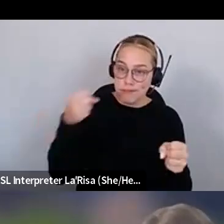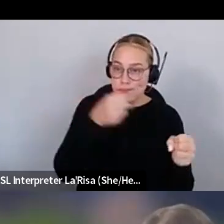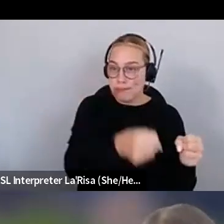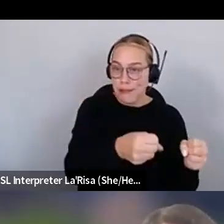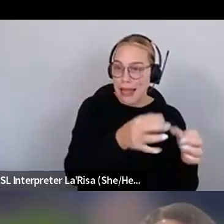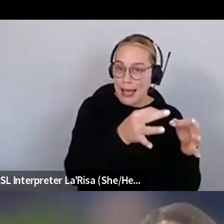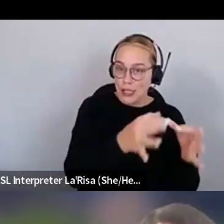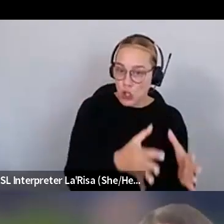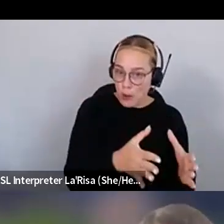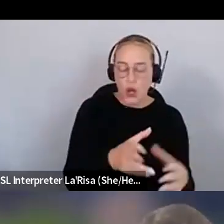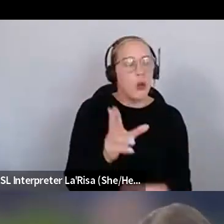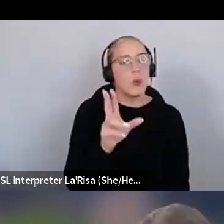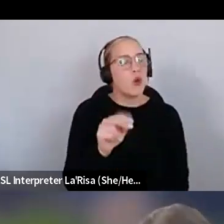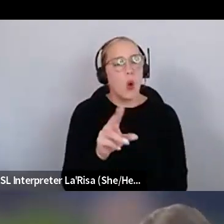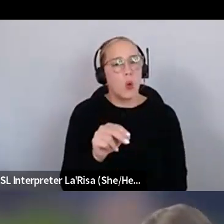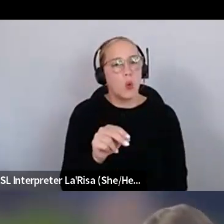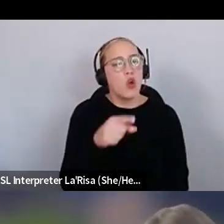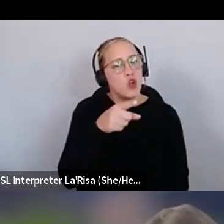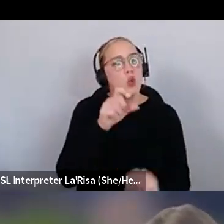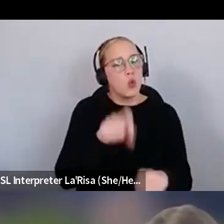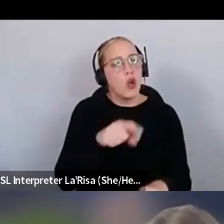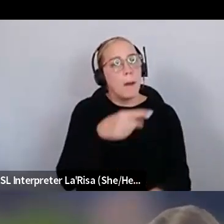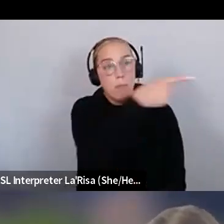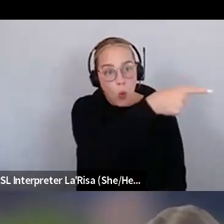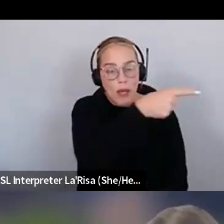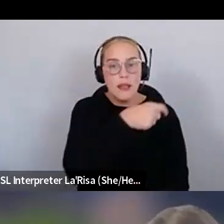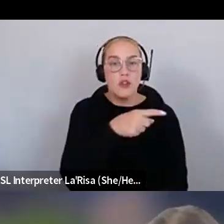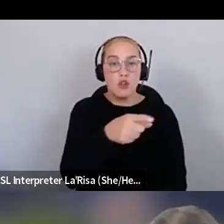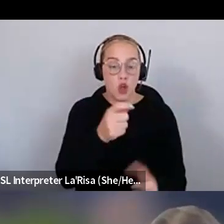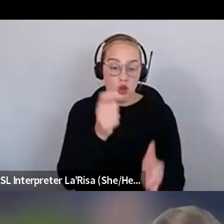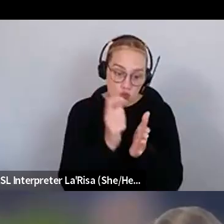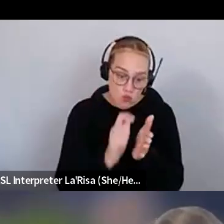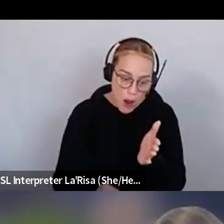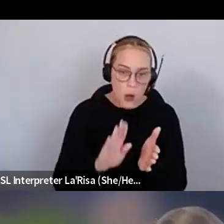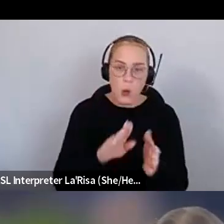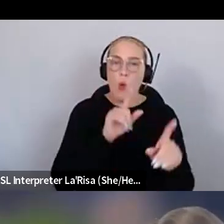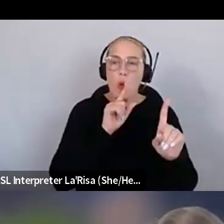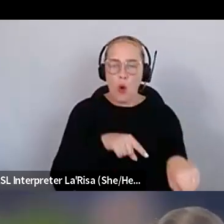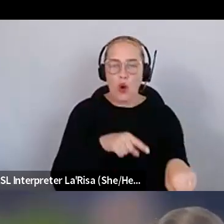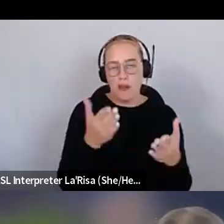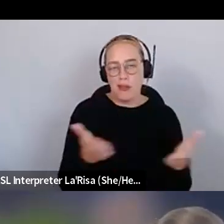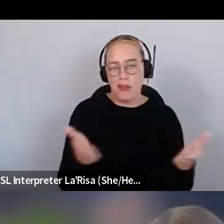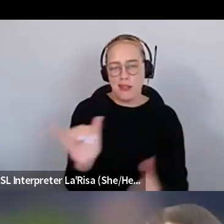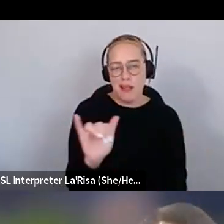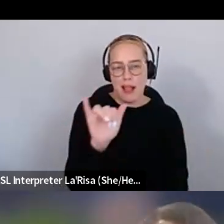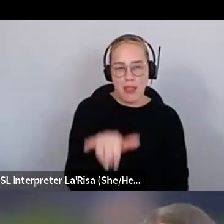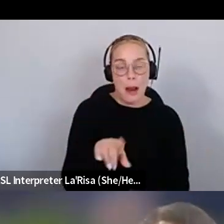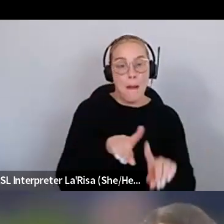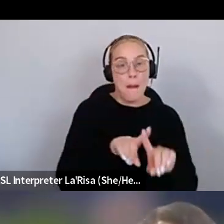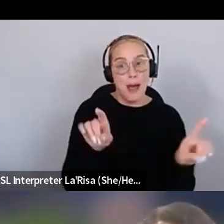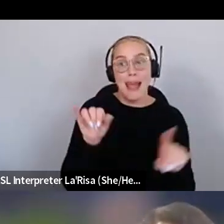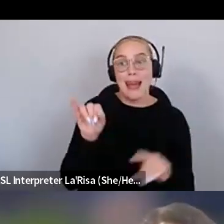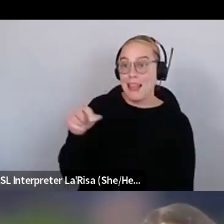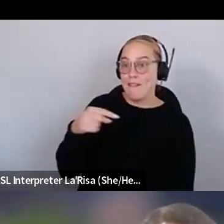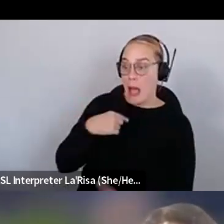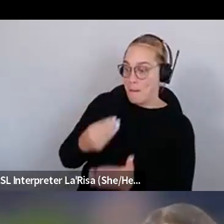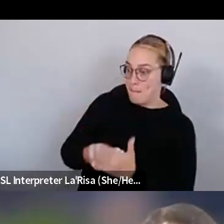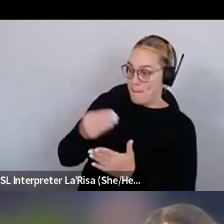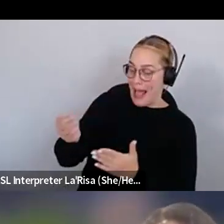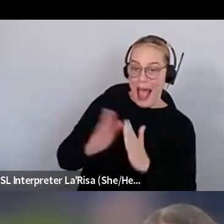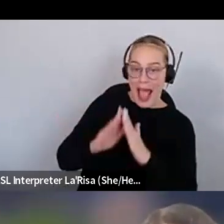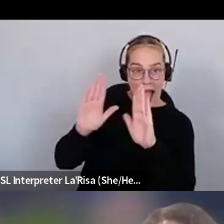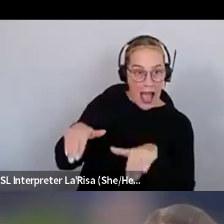McDonald's have to provide you an interpreter? No you because you can